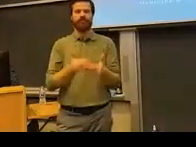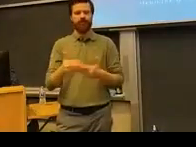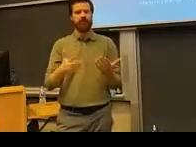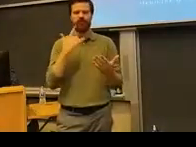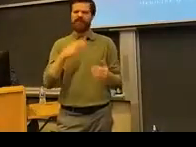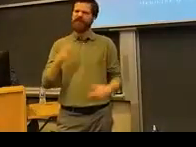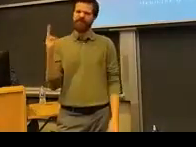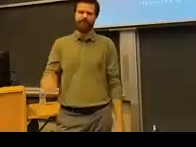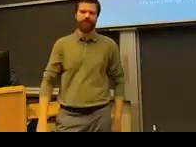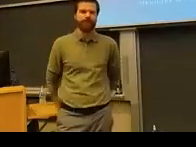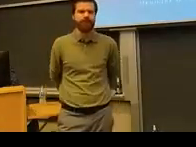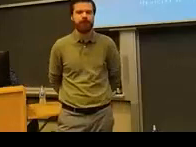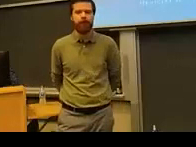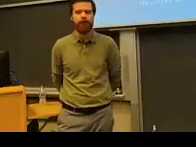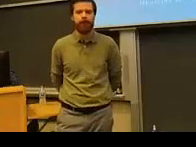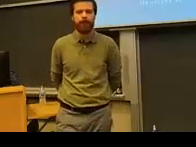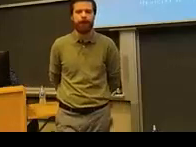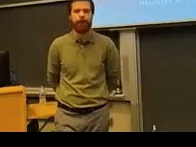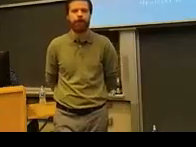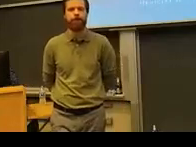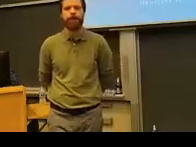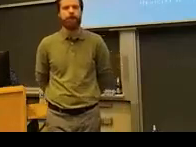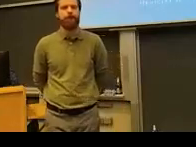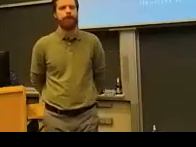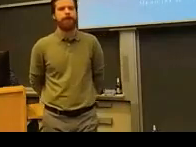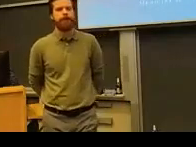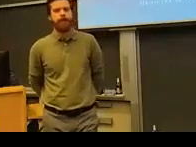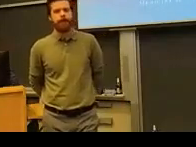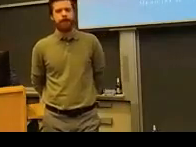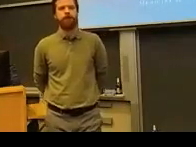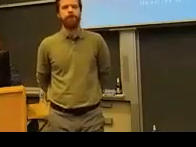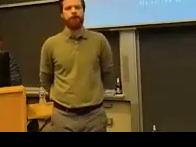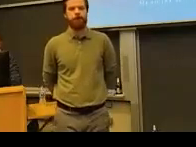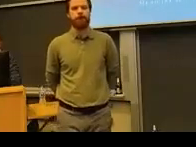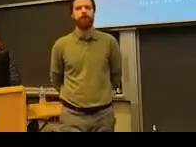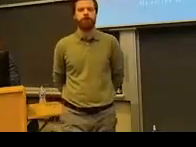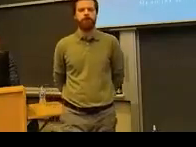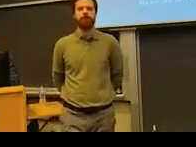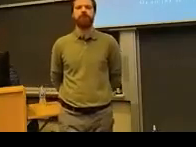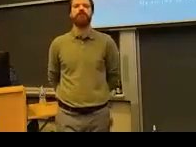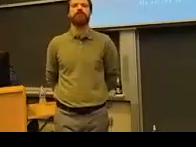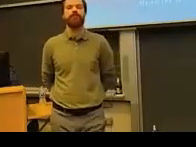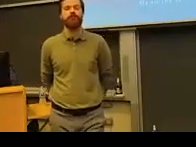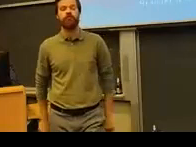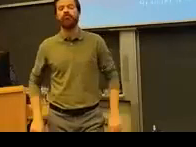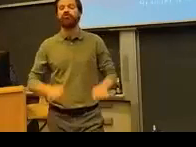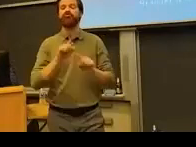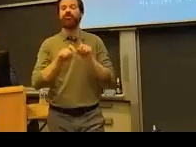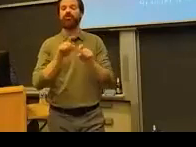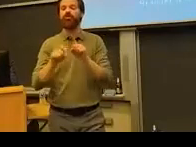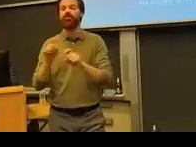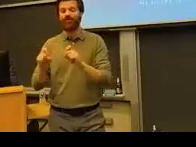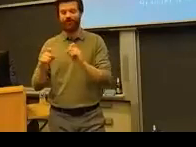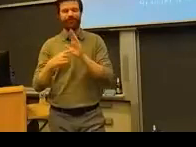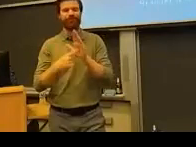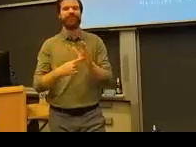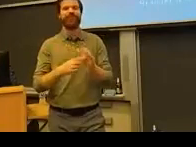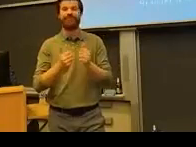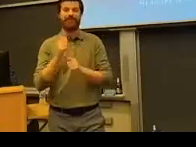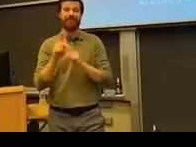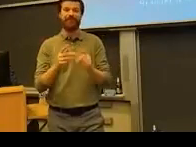high surveys of addiction treatment in hospitals demonstrate that most people receive very little